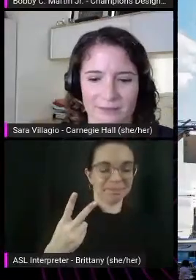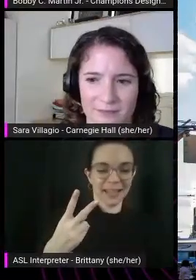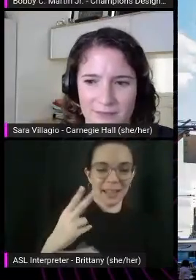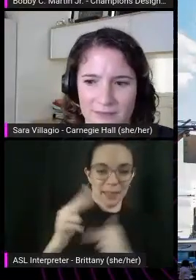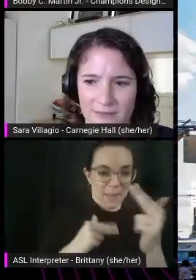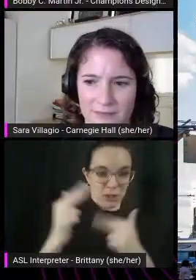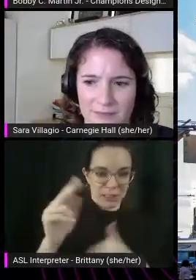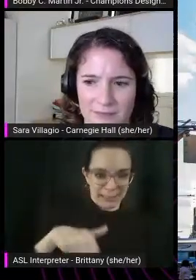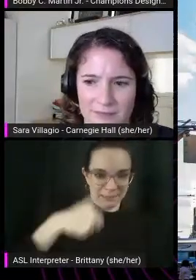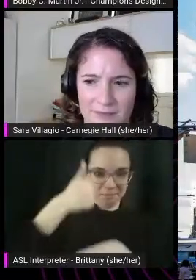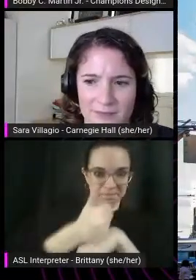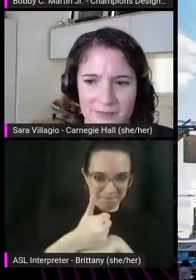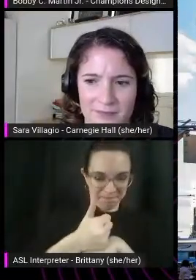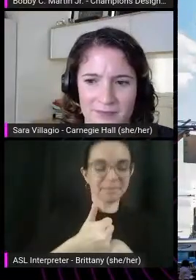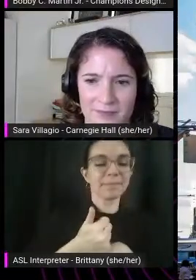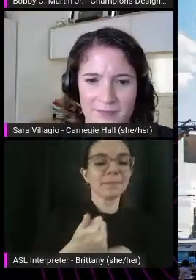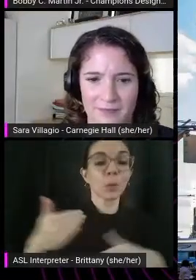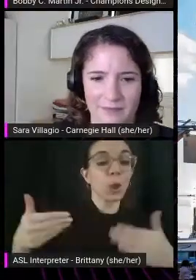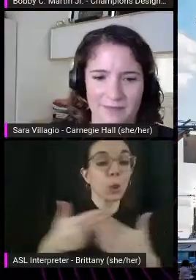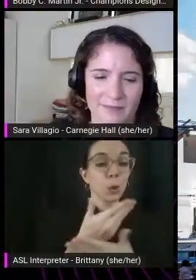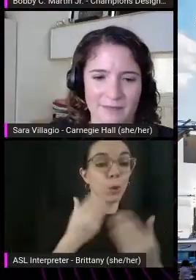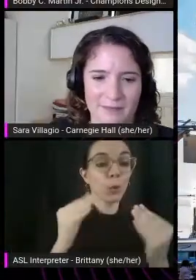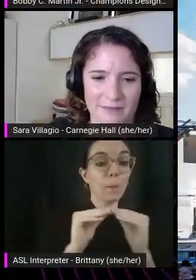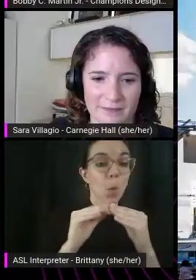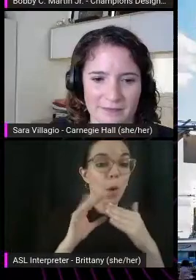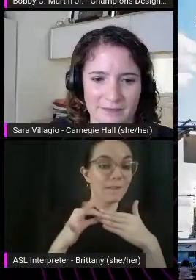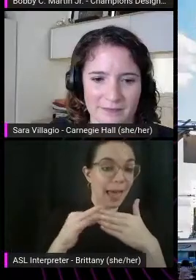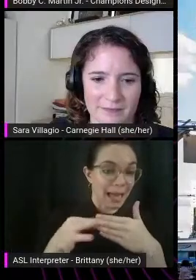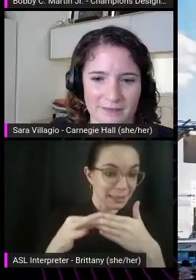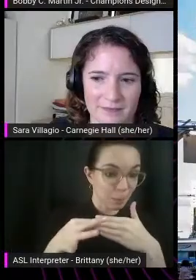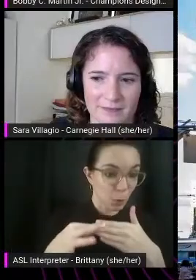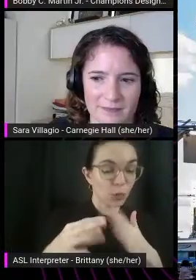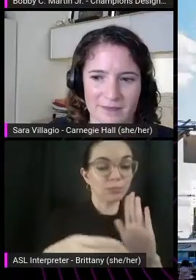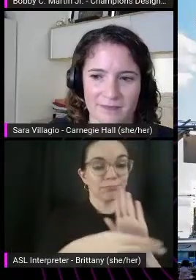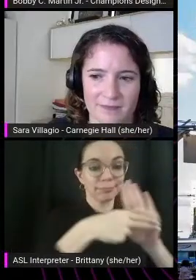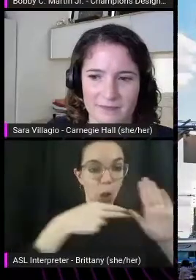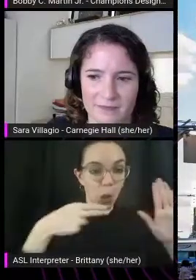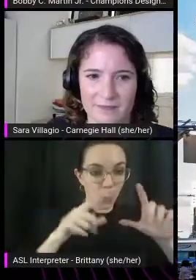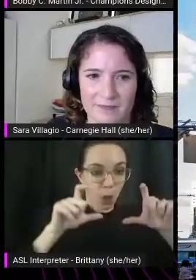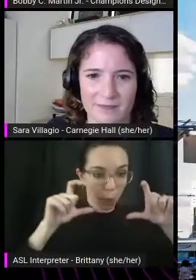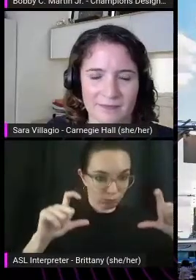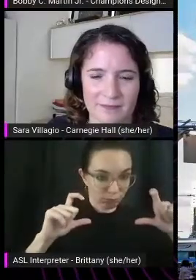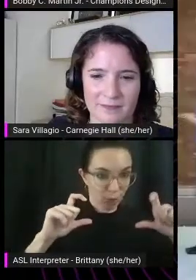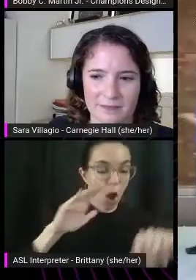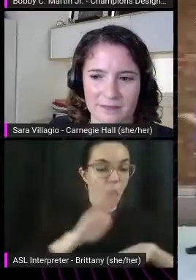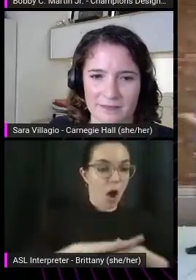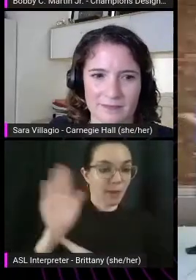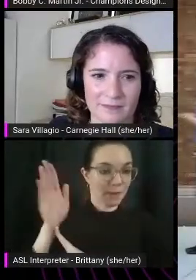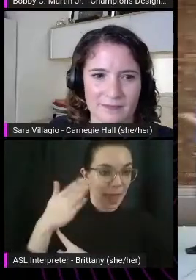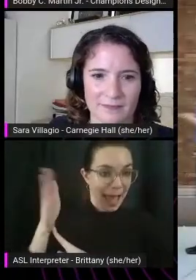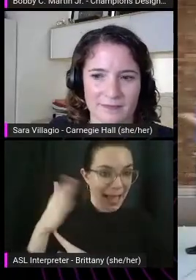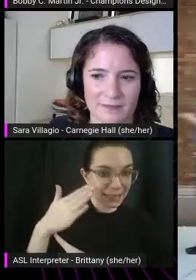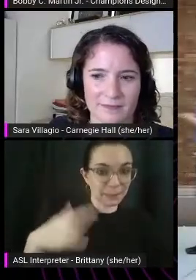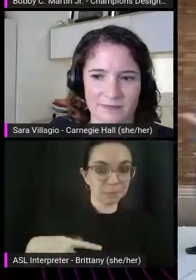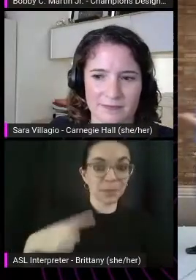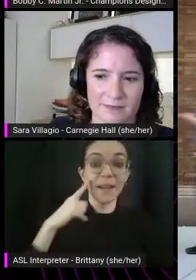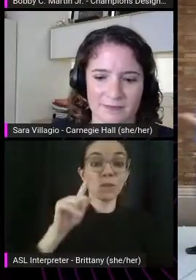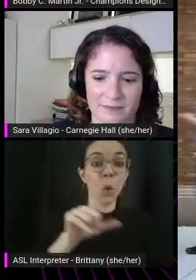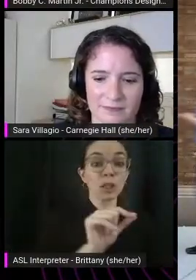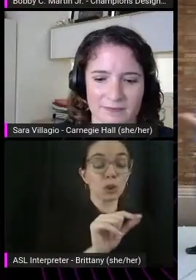with that new more flexible logo on the flags. And for the 2021-22 season